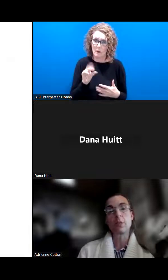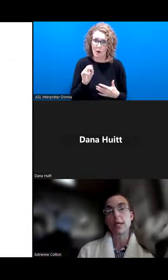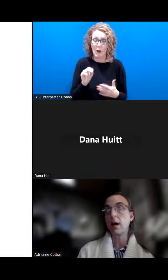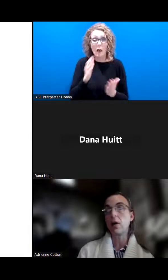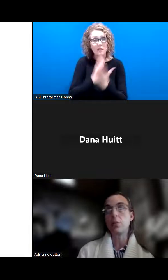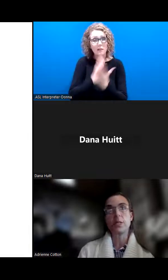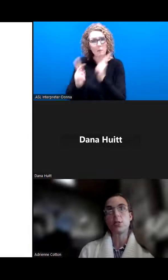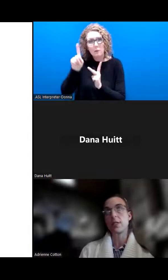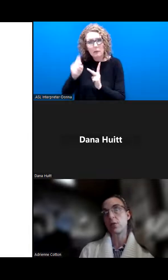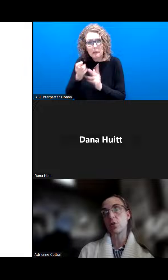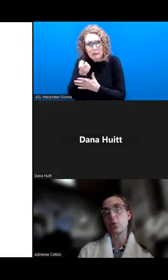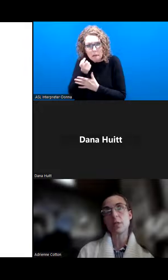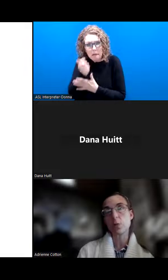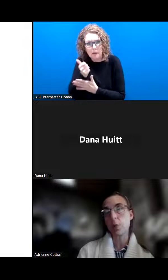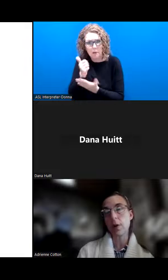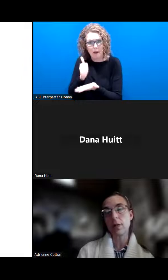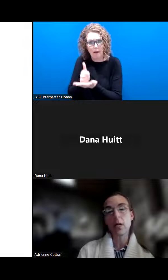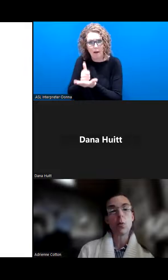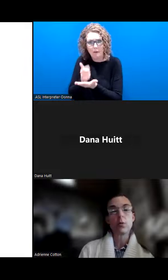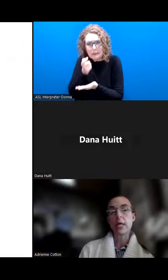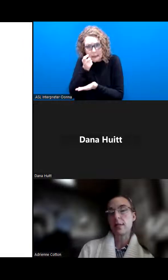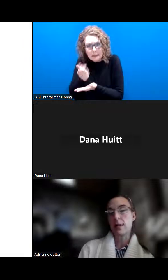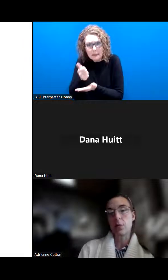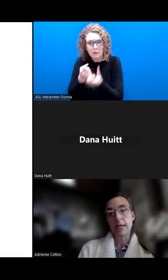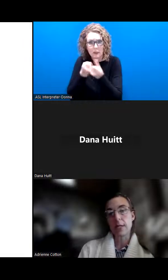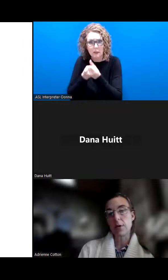really health care workers, not really health care professionals like a nurse, say,